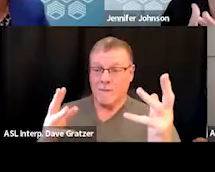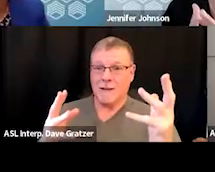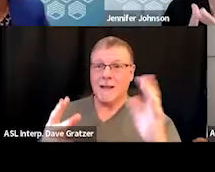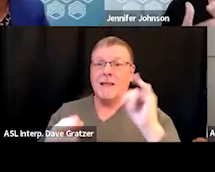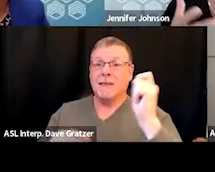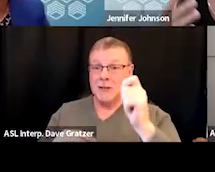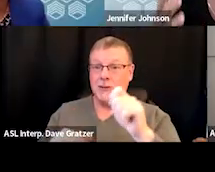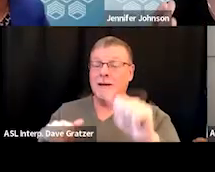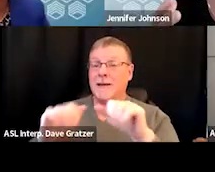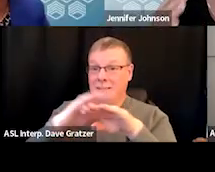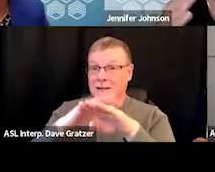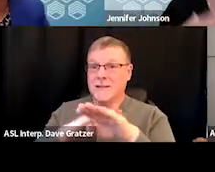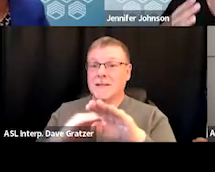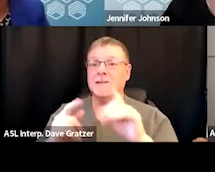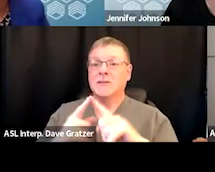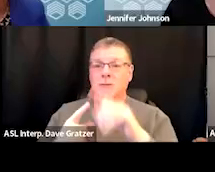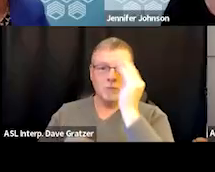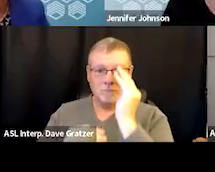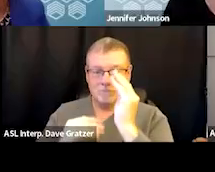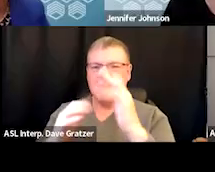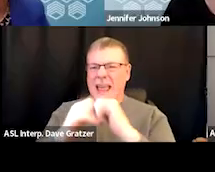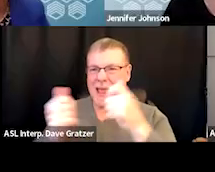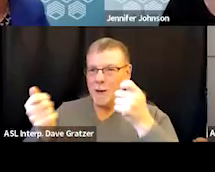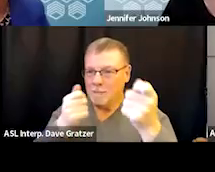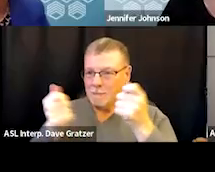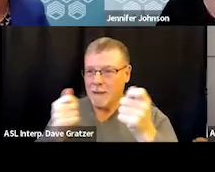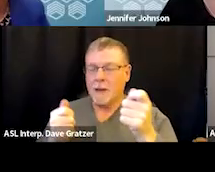access to know how to manage a situation is really important.